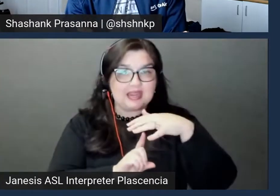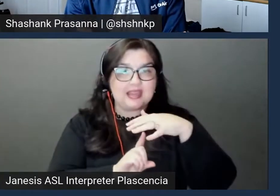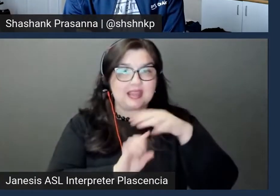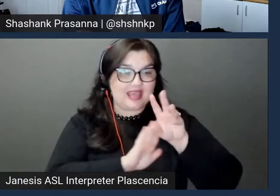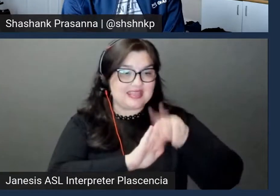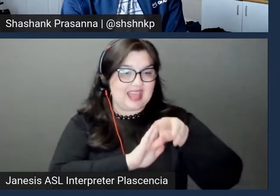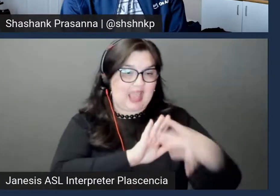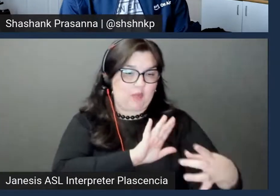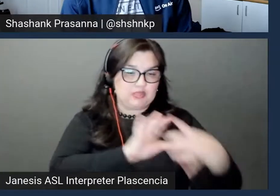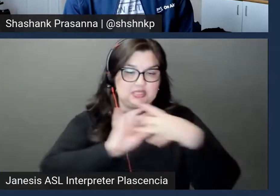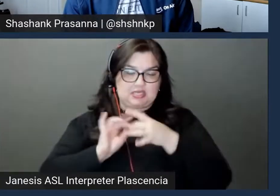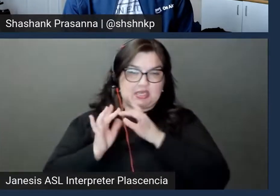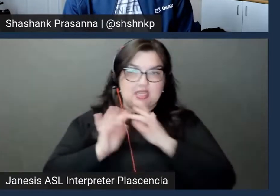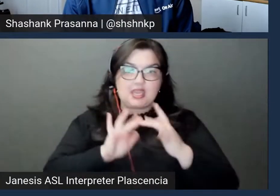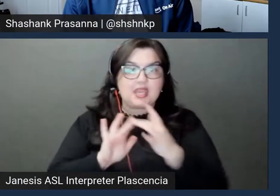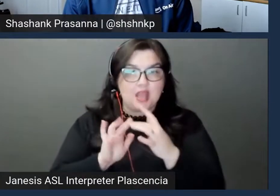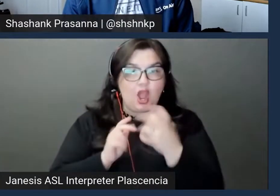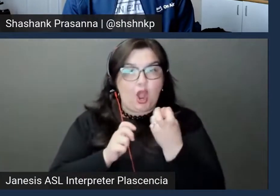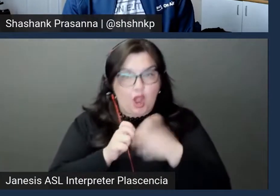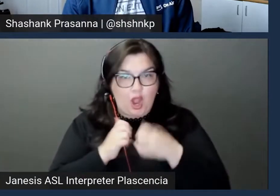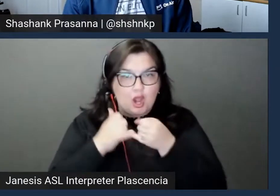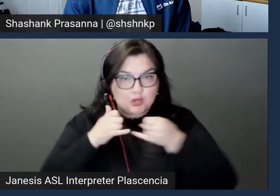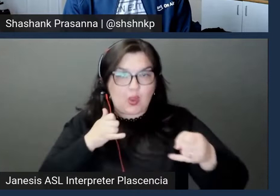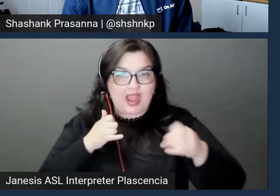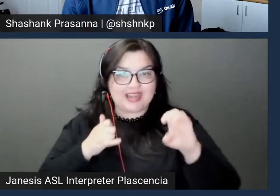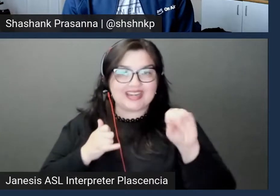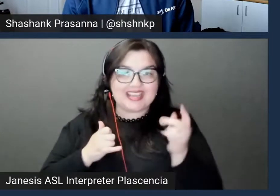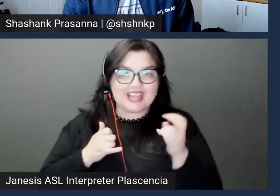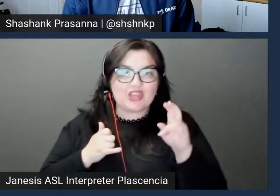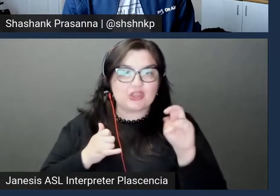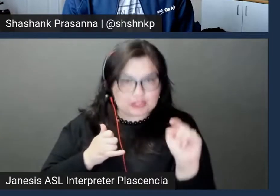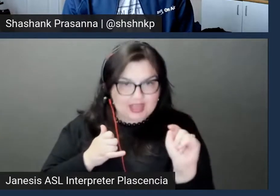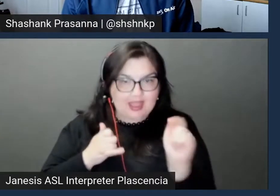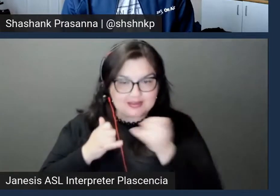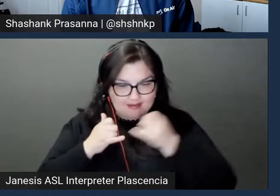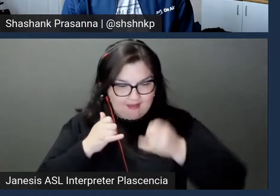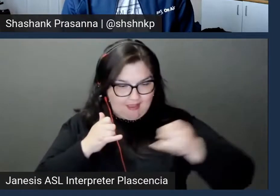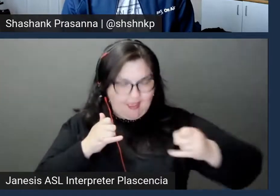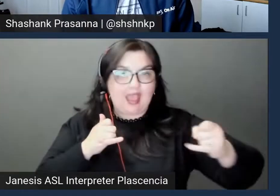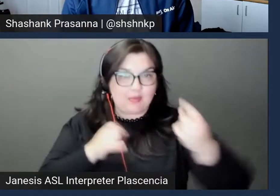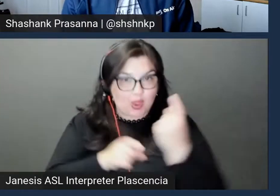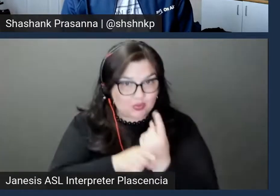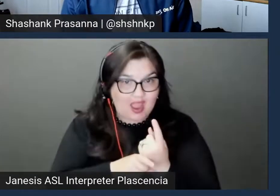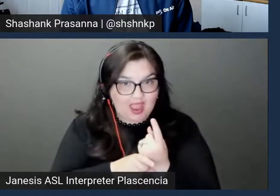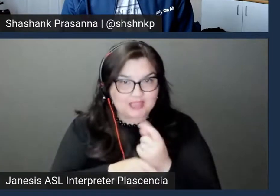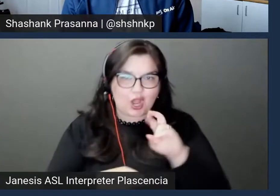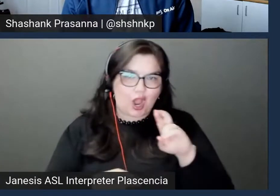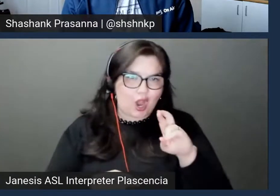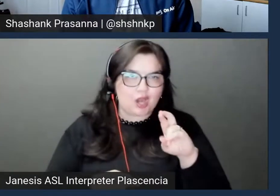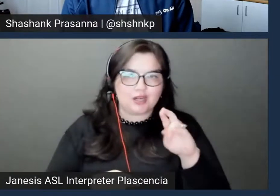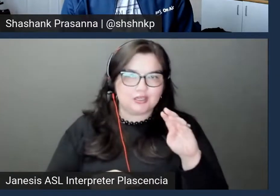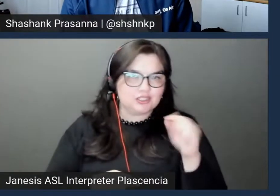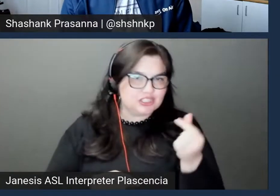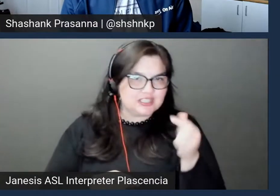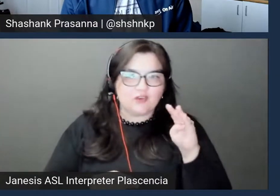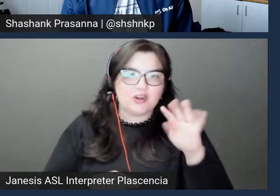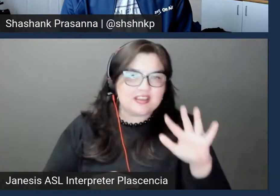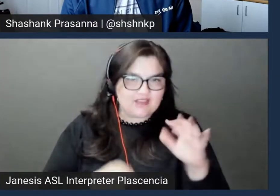using a hard ethernet cable. So it's a hardwired ethernet RJ45 cables that you connect to your local router or switch.